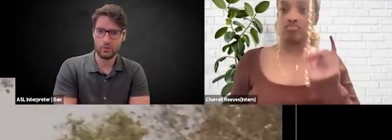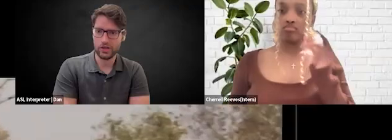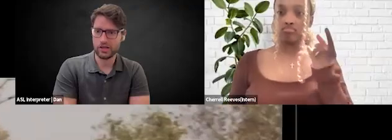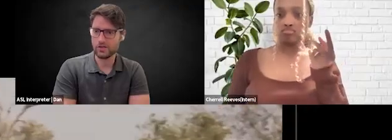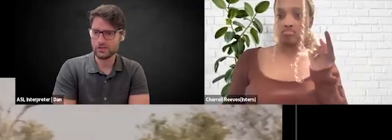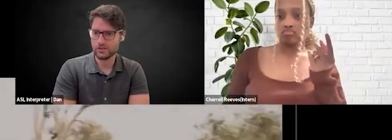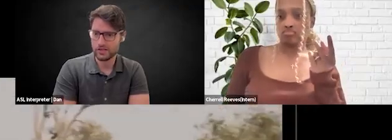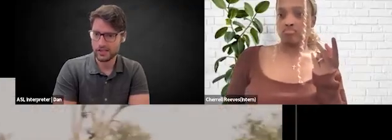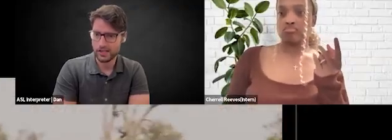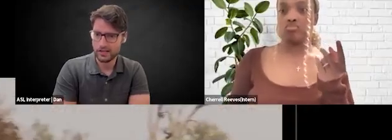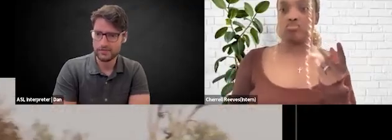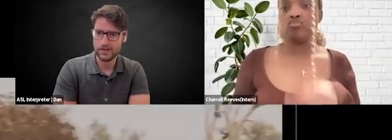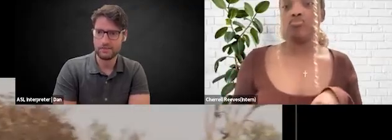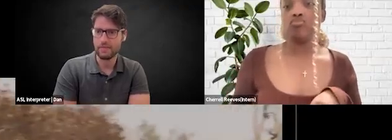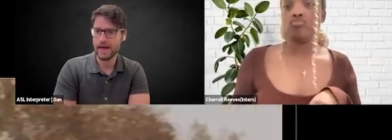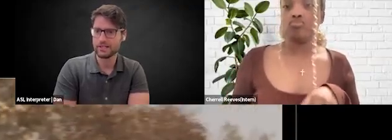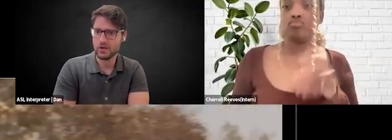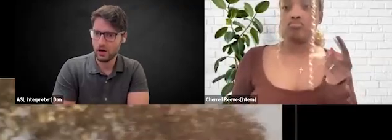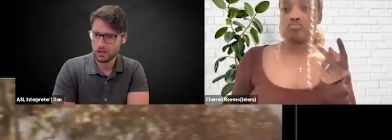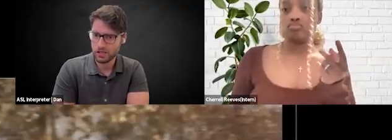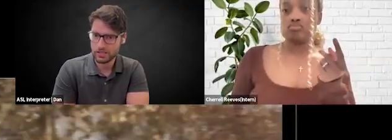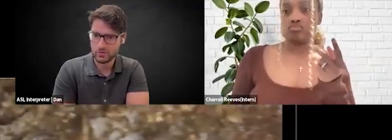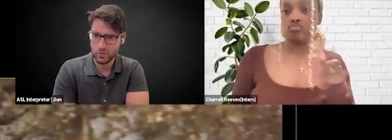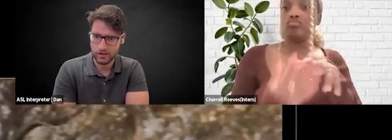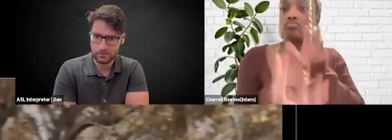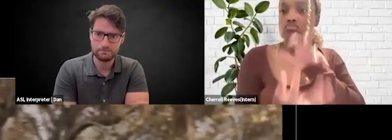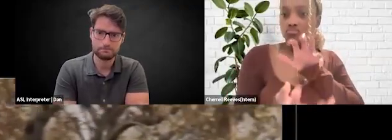Or we can also think of a mad dog, as well.